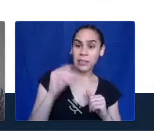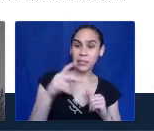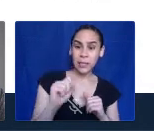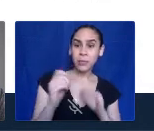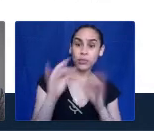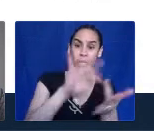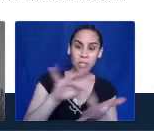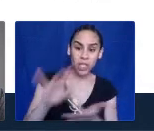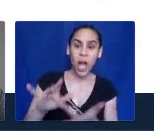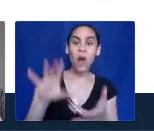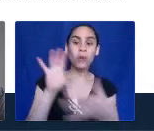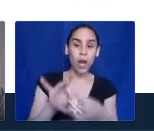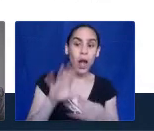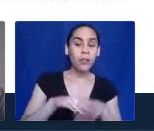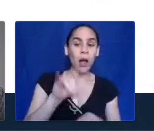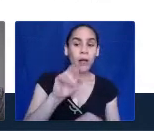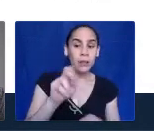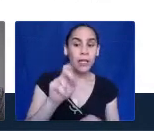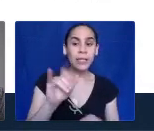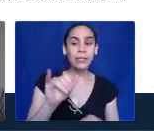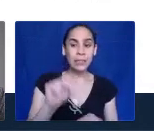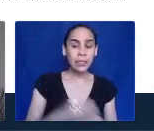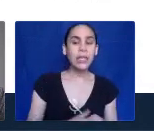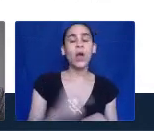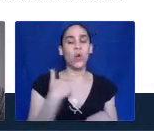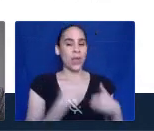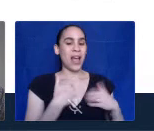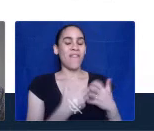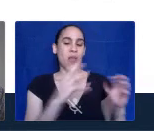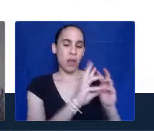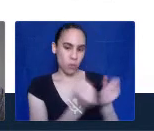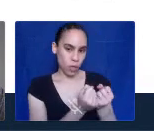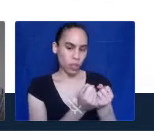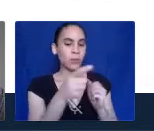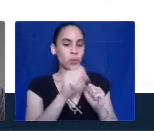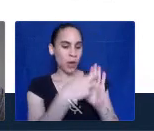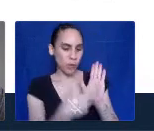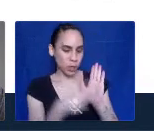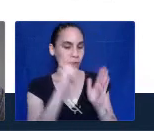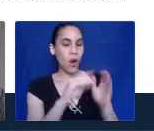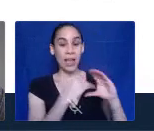um get our hire club register for our um our email list when you have an account and we will we do